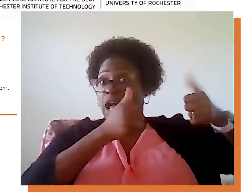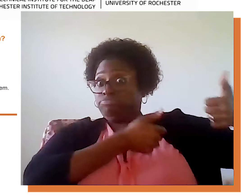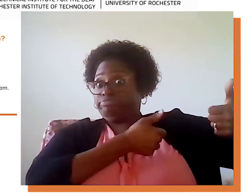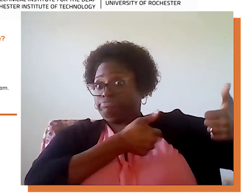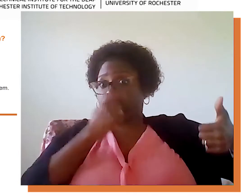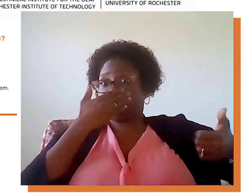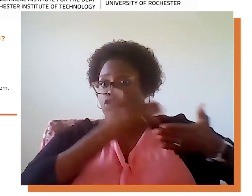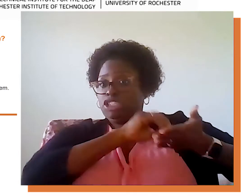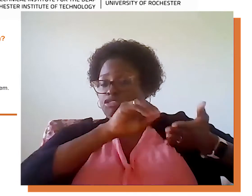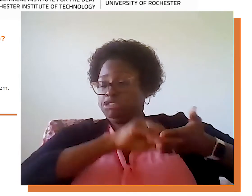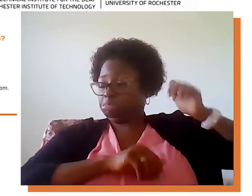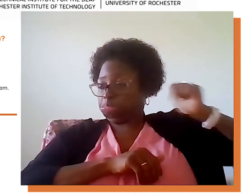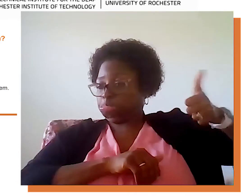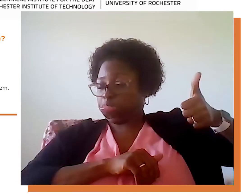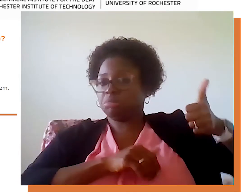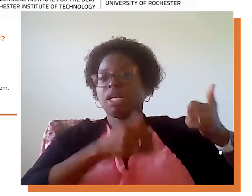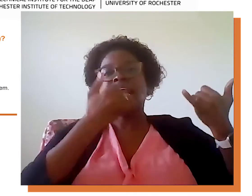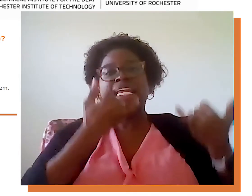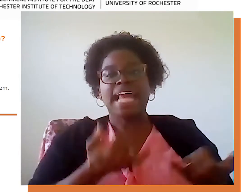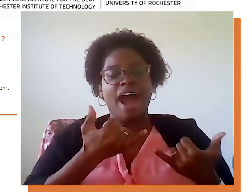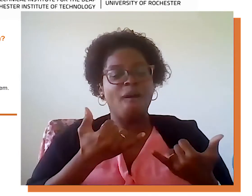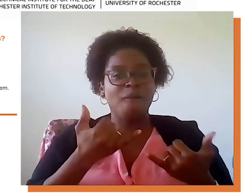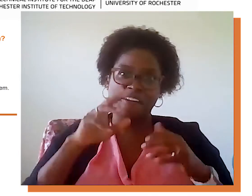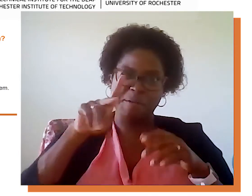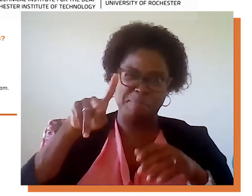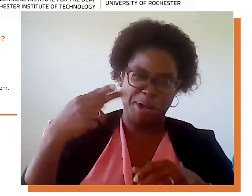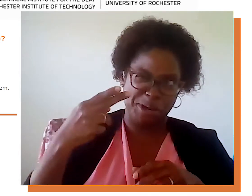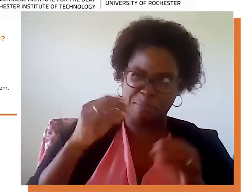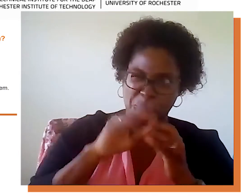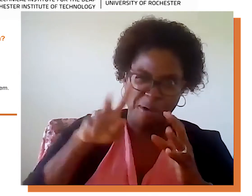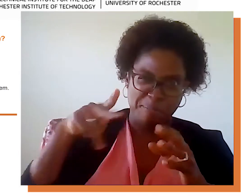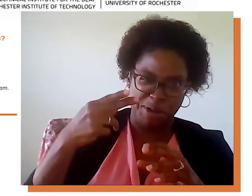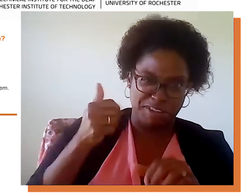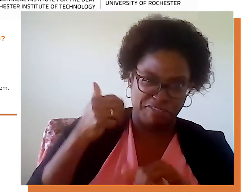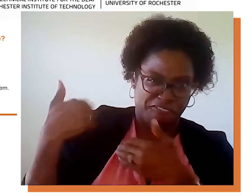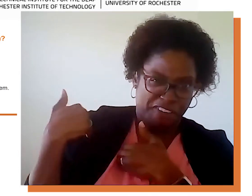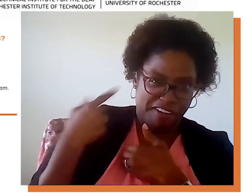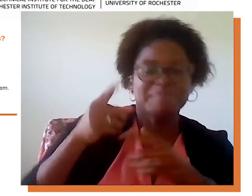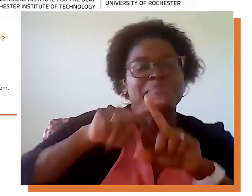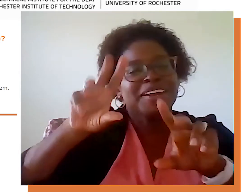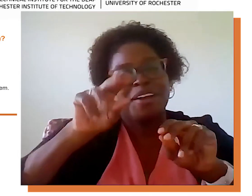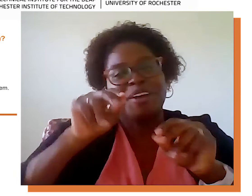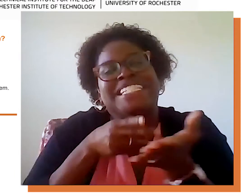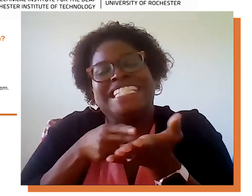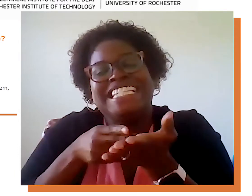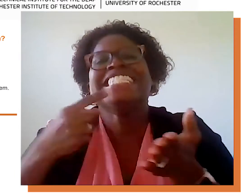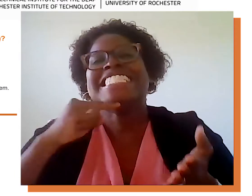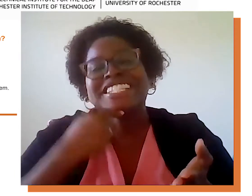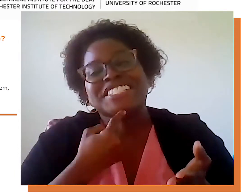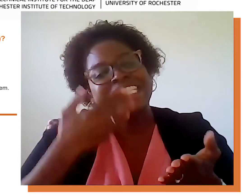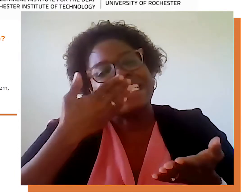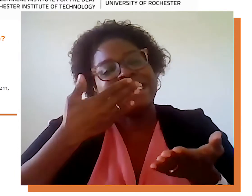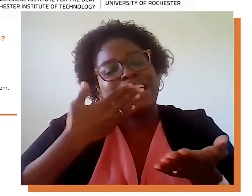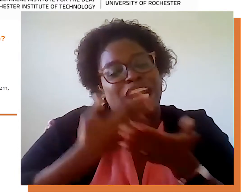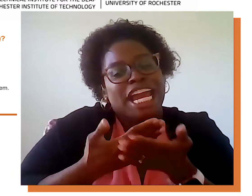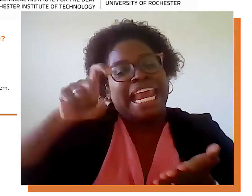So, that was my dissertation. And then...this is more Peter's fault, this part. I'm kidding about that.